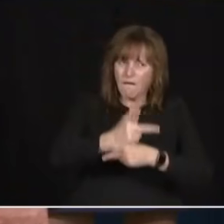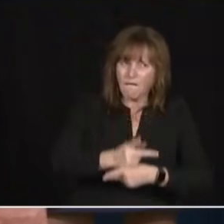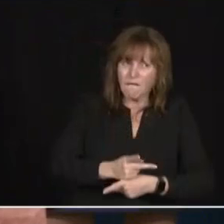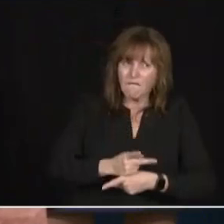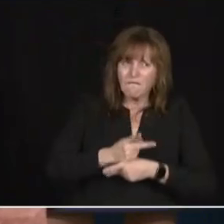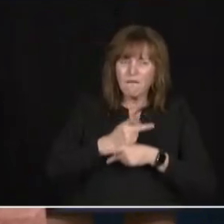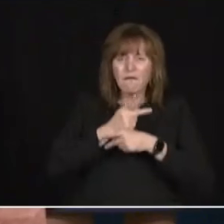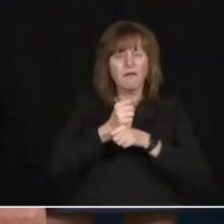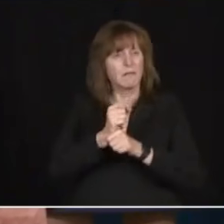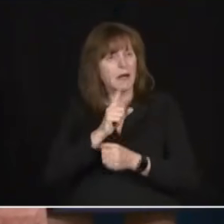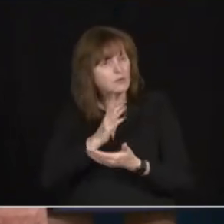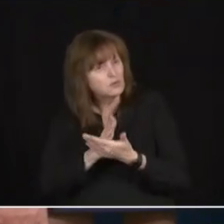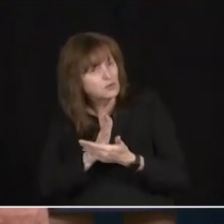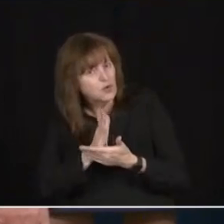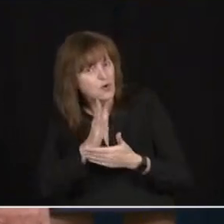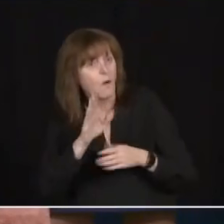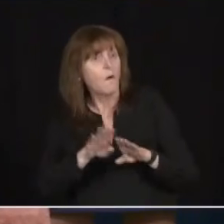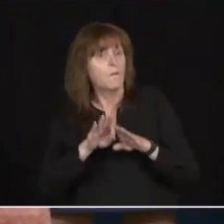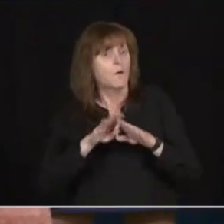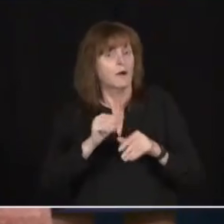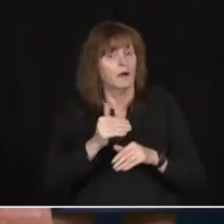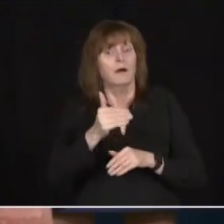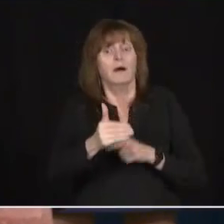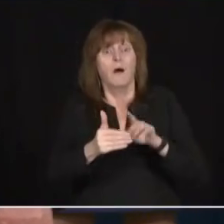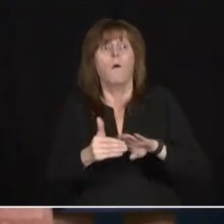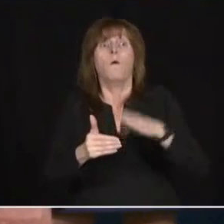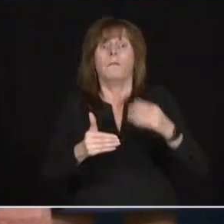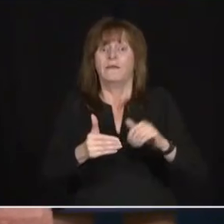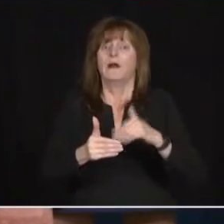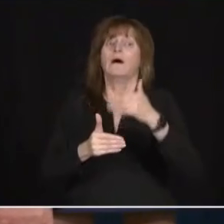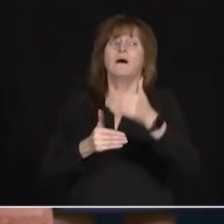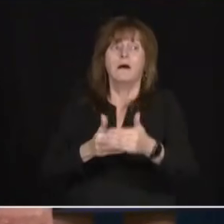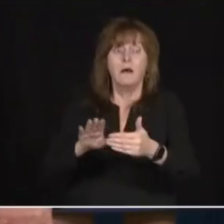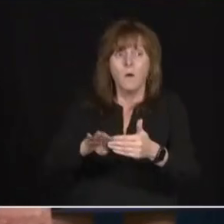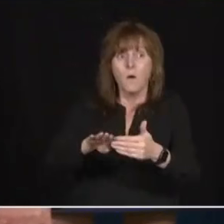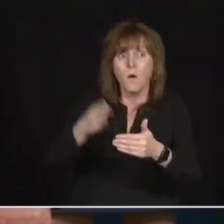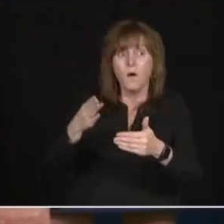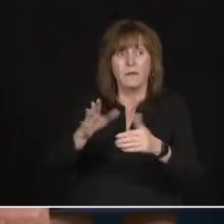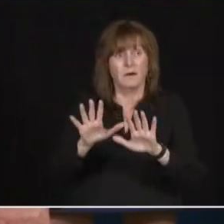forward in a systematic fashion to make sure that openings happen in a safe way.